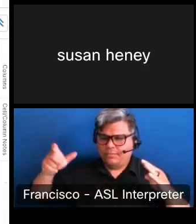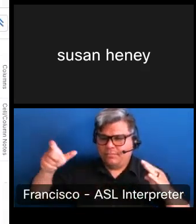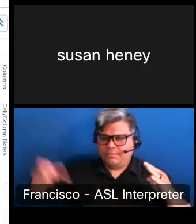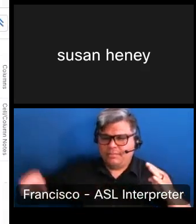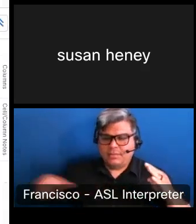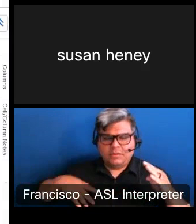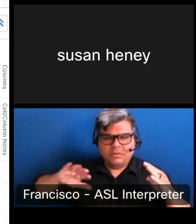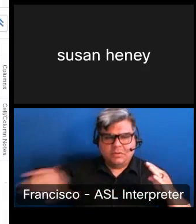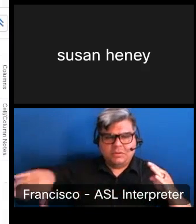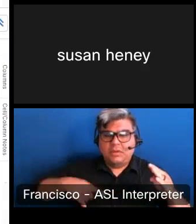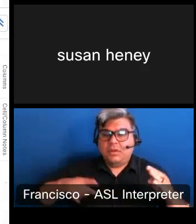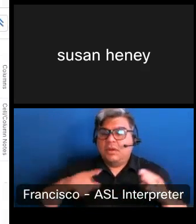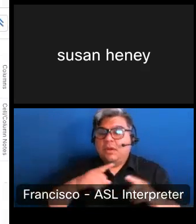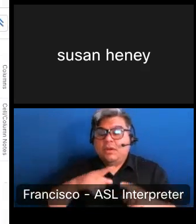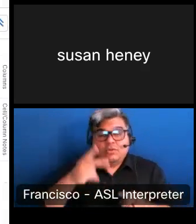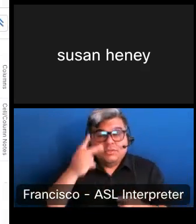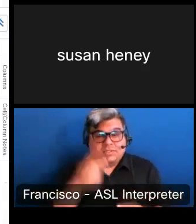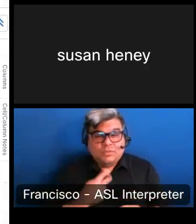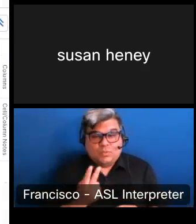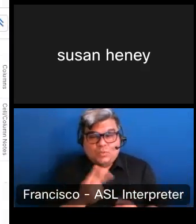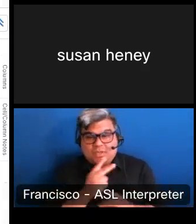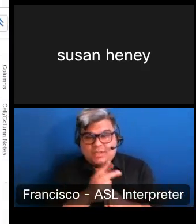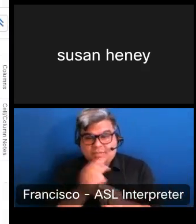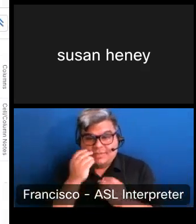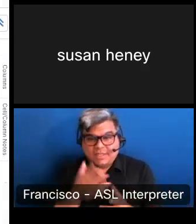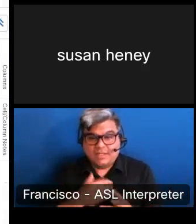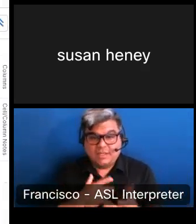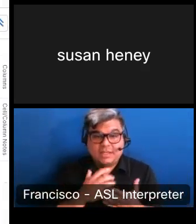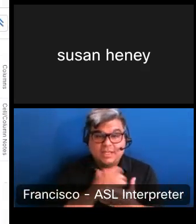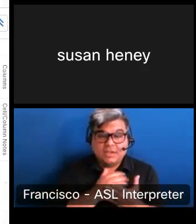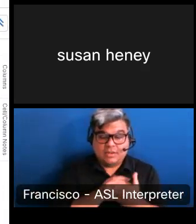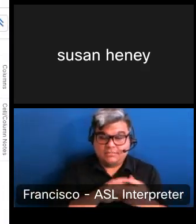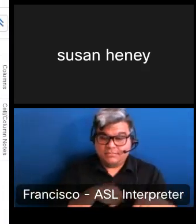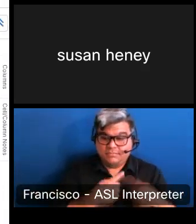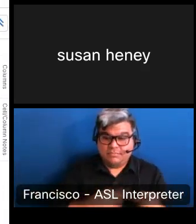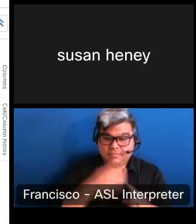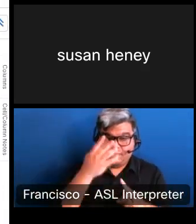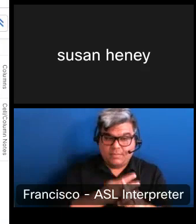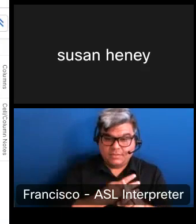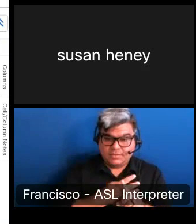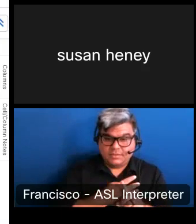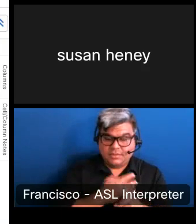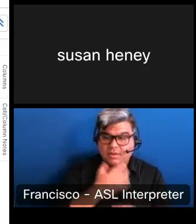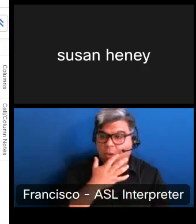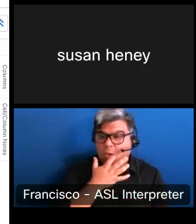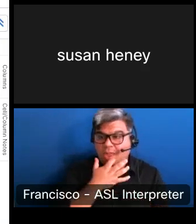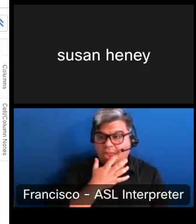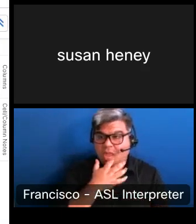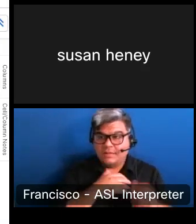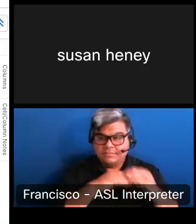are two types of data here. We have income in the past 12 months below poverty level (excuse me),